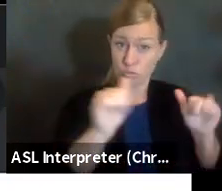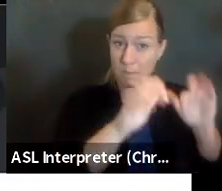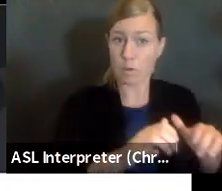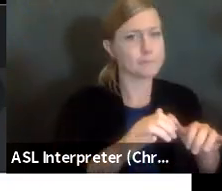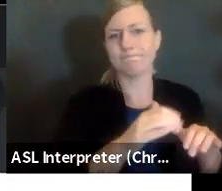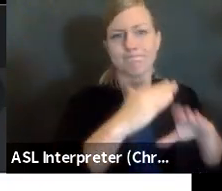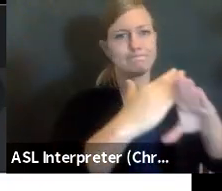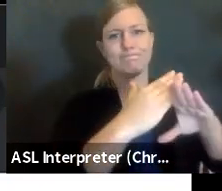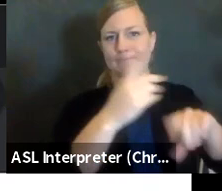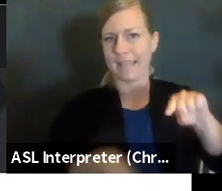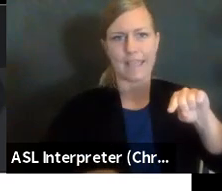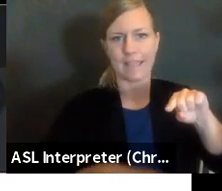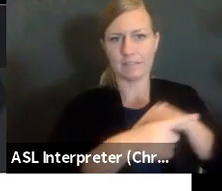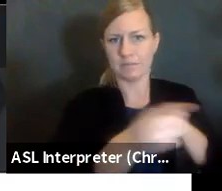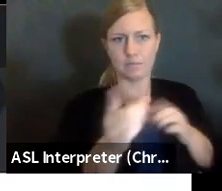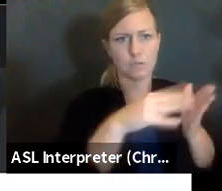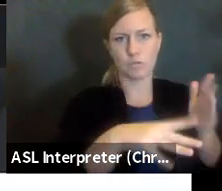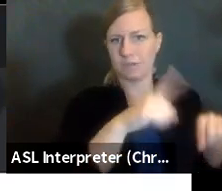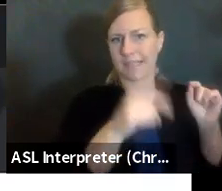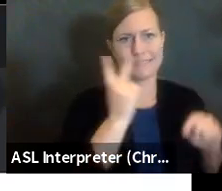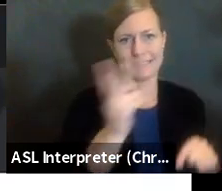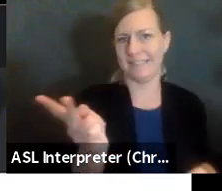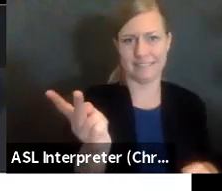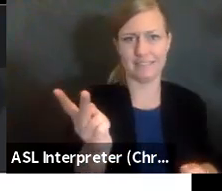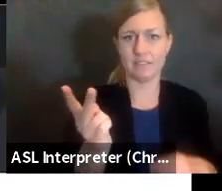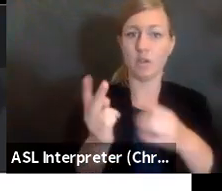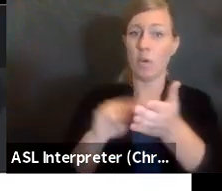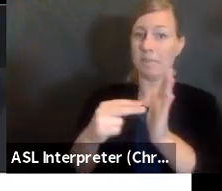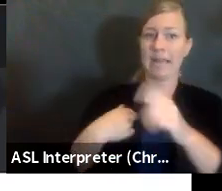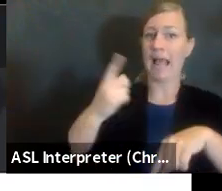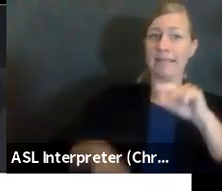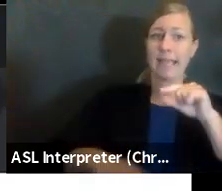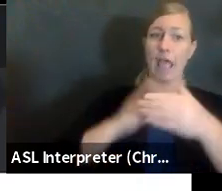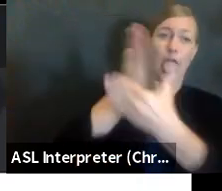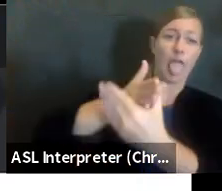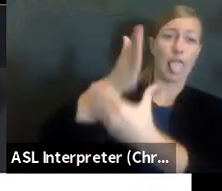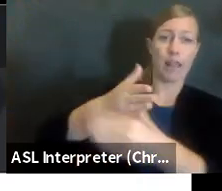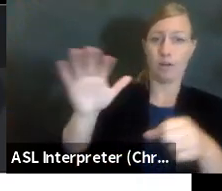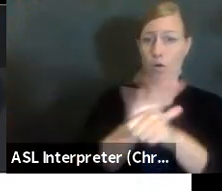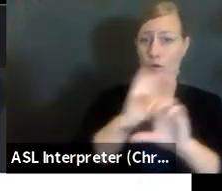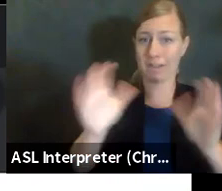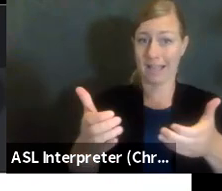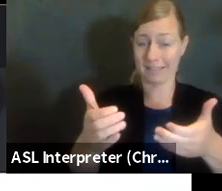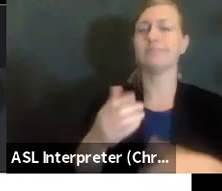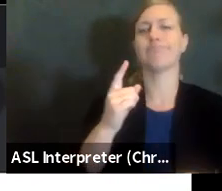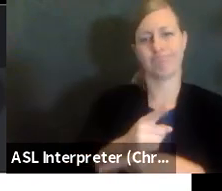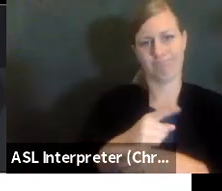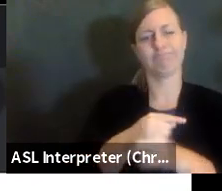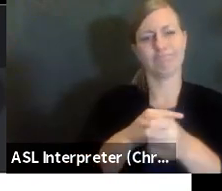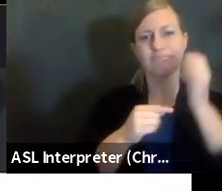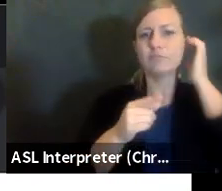ESD 101 - Jeff Crawford: So that's kind of like the whole class. I can't be obnoxious to the whole class. You've muted me. It's kind of like I'm getting a little timeout.